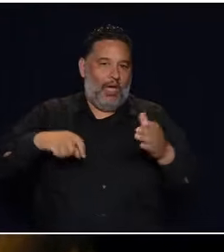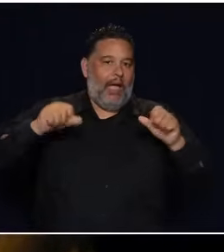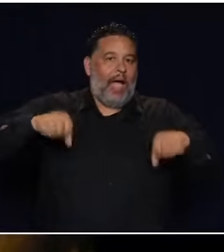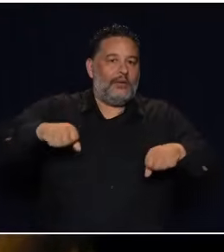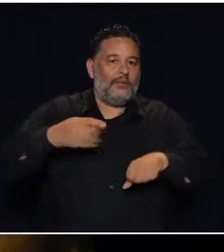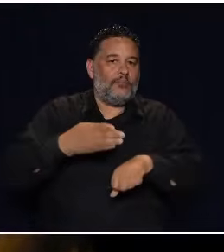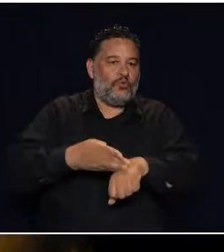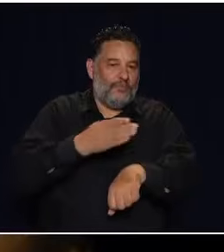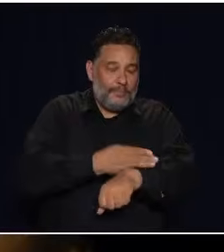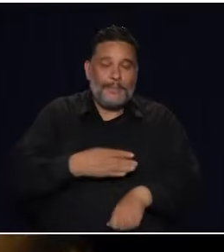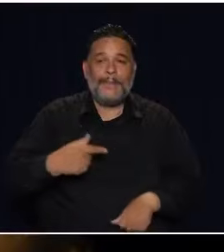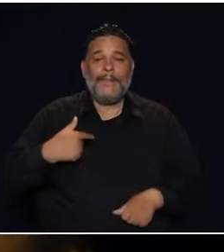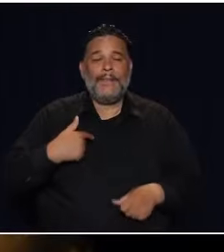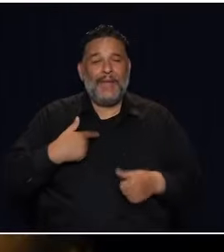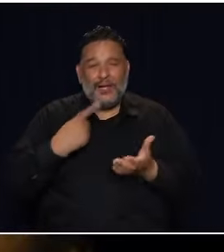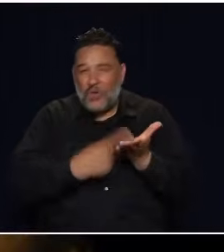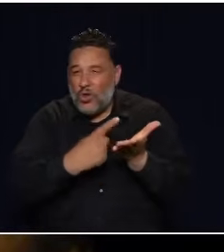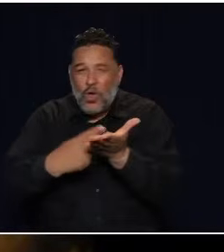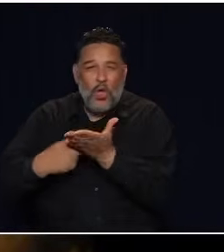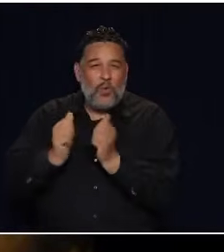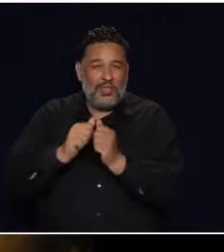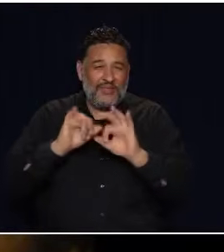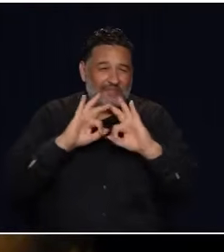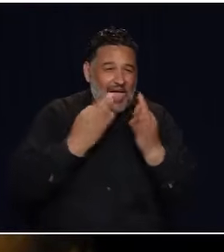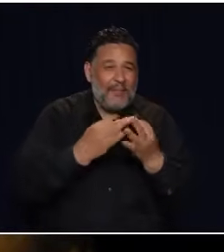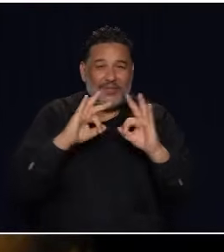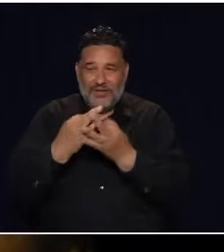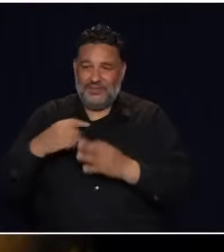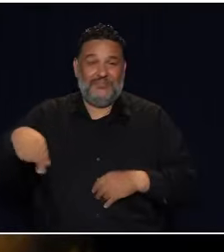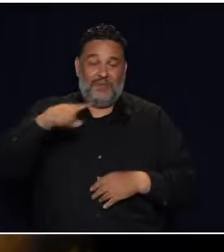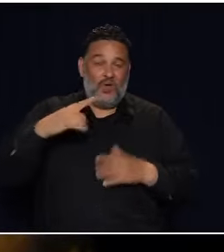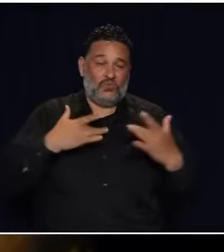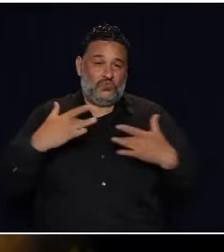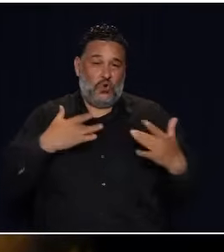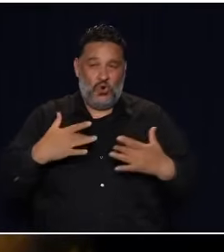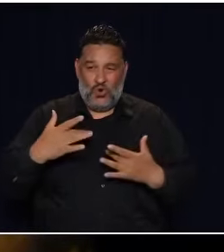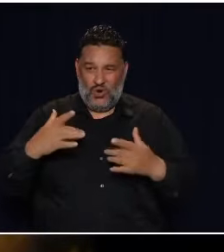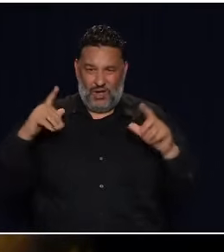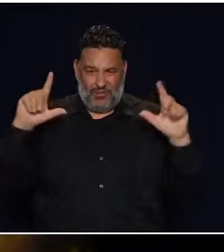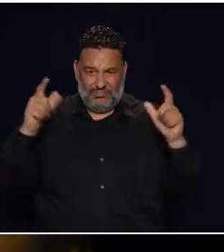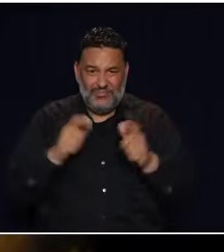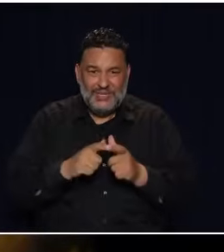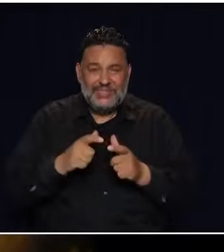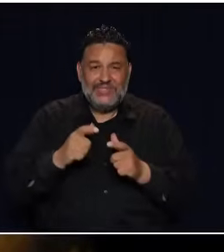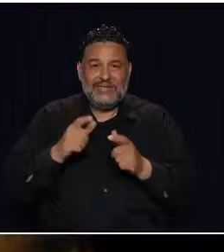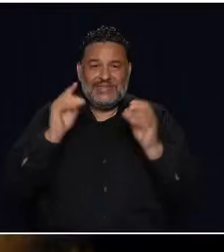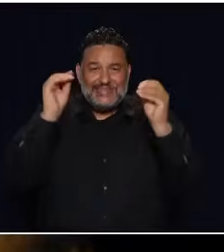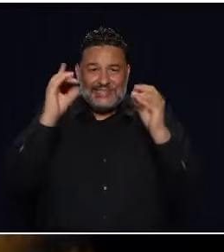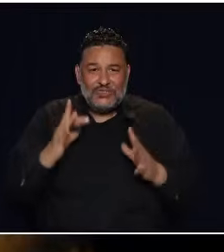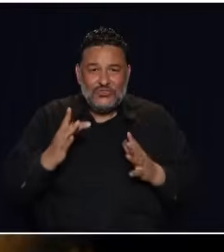WORKS WELL AND WHAT CAN BE